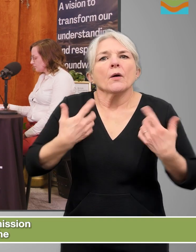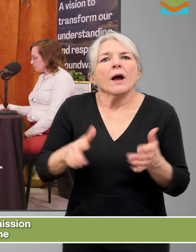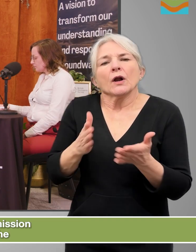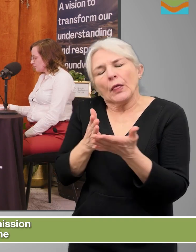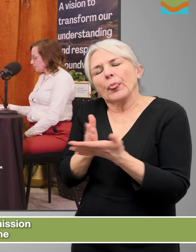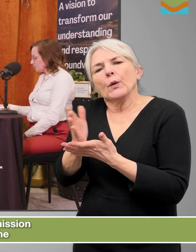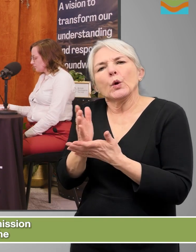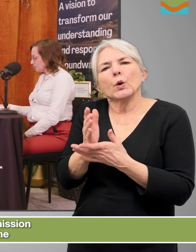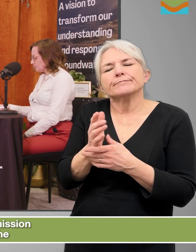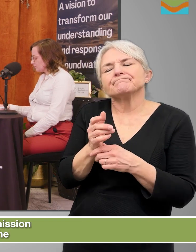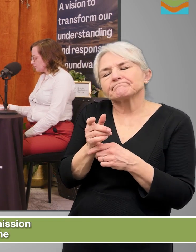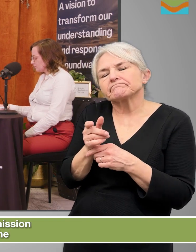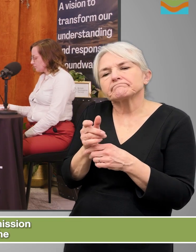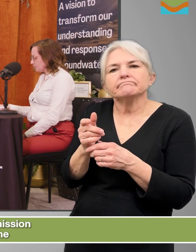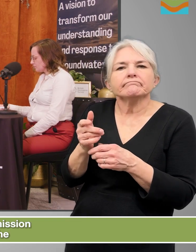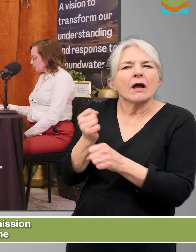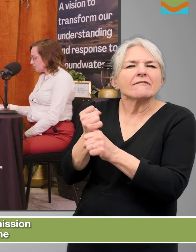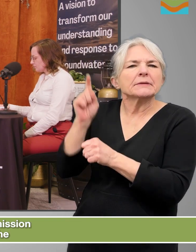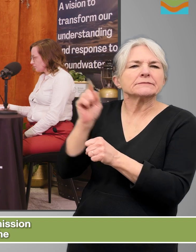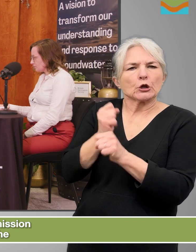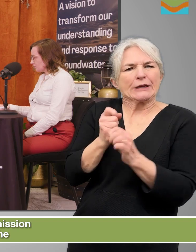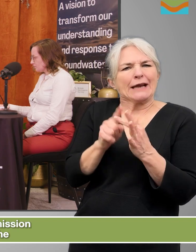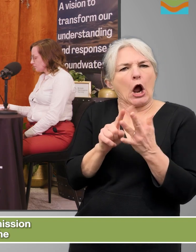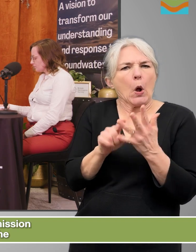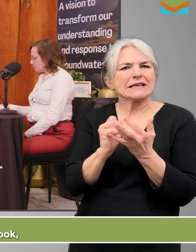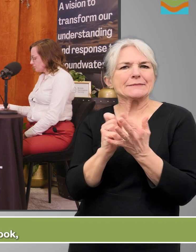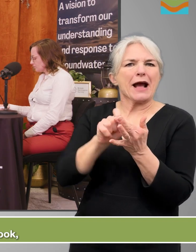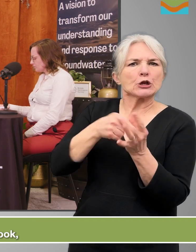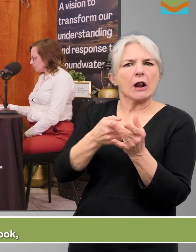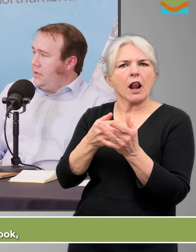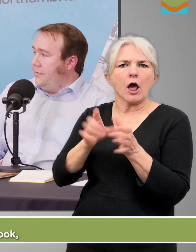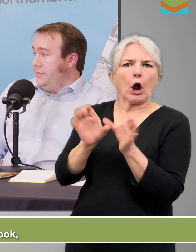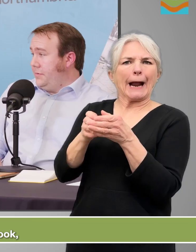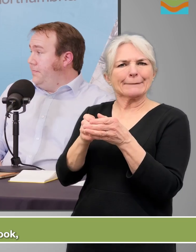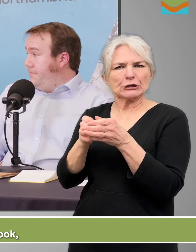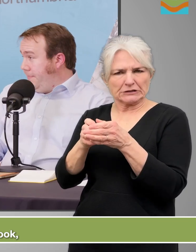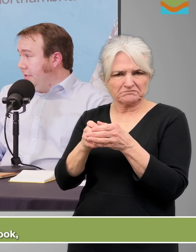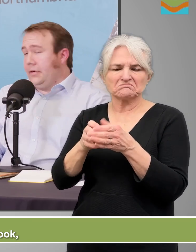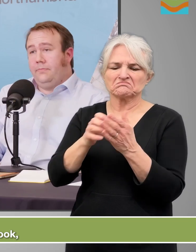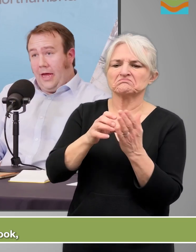through the Geospatial Commission inserted a paragraph in the government building playbook,